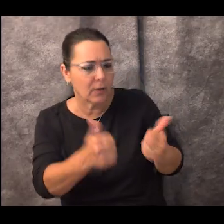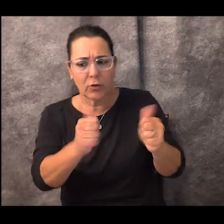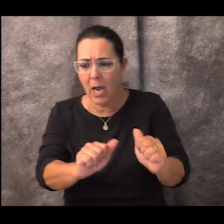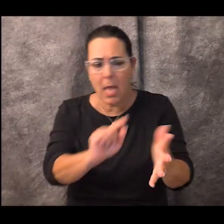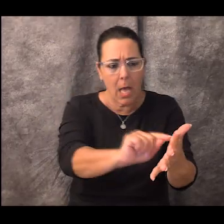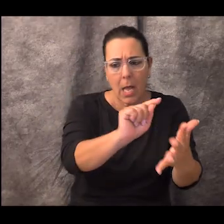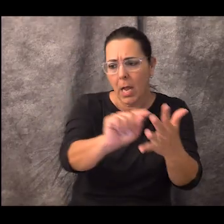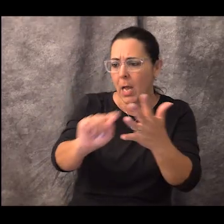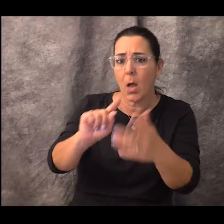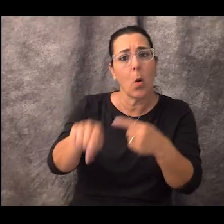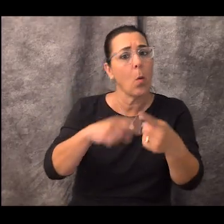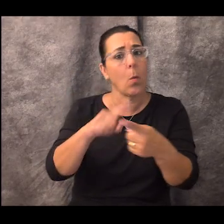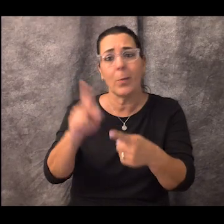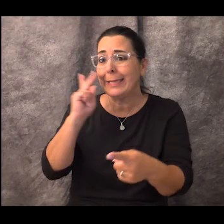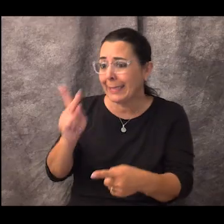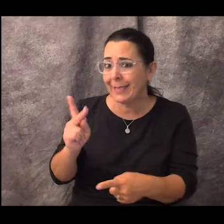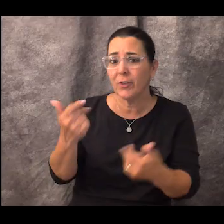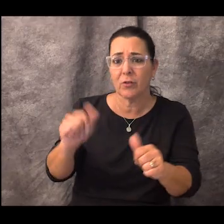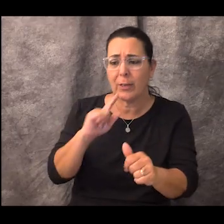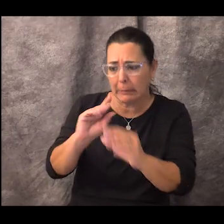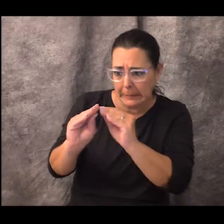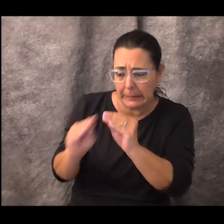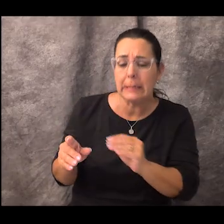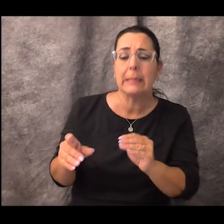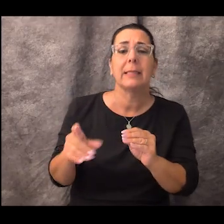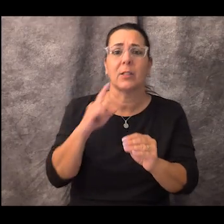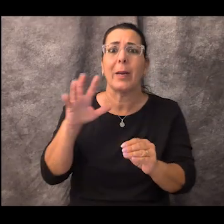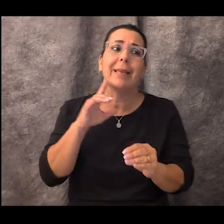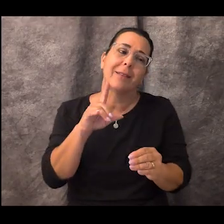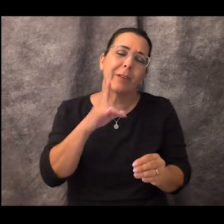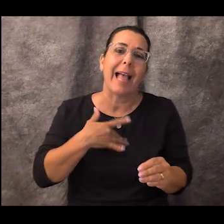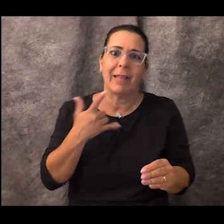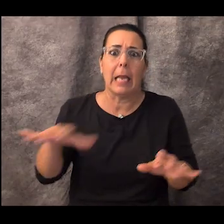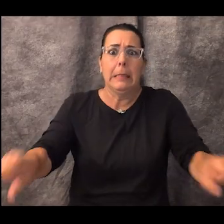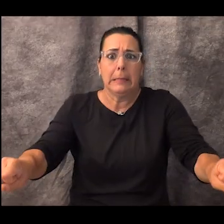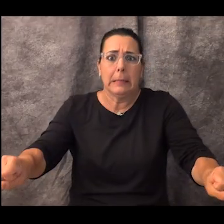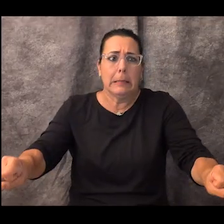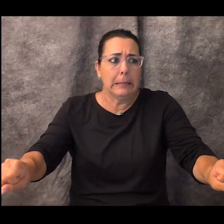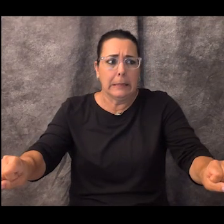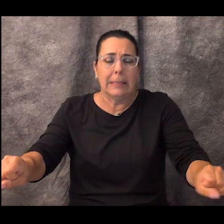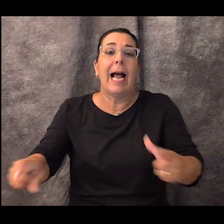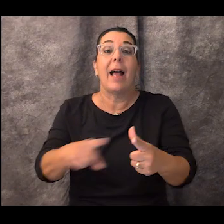So it is a little bit of hanging on for dear life and then breathing very deeply the day after election day. (Eric) That's right.